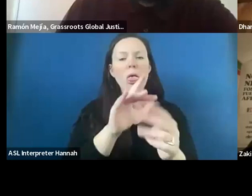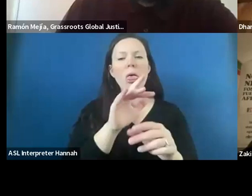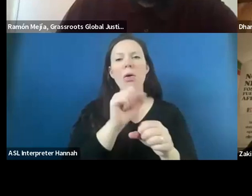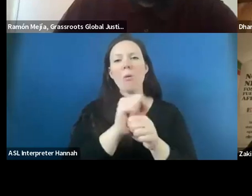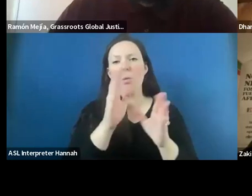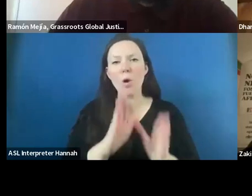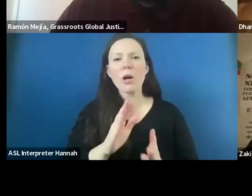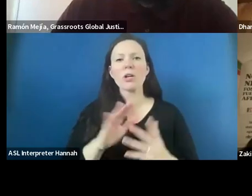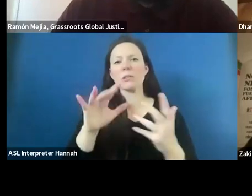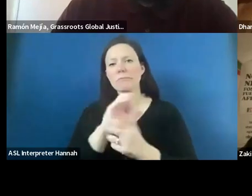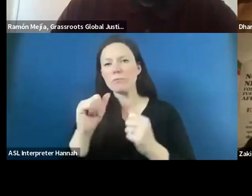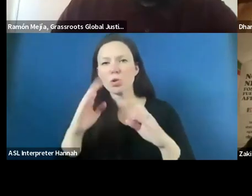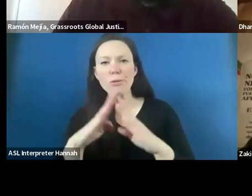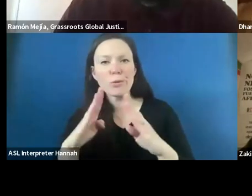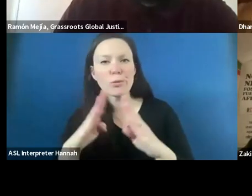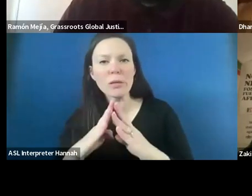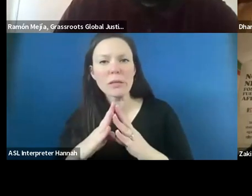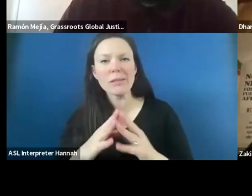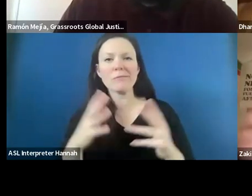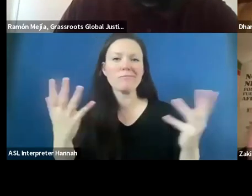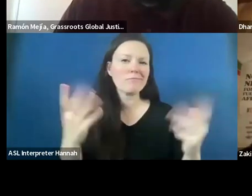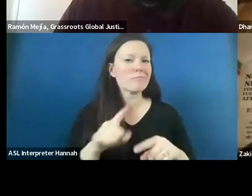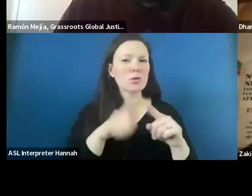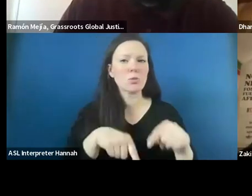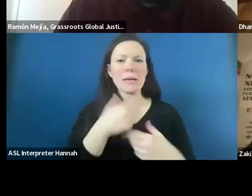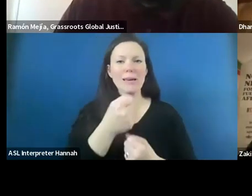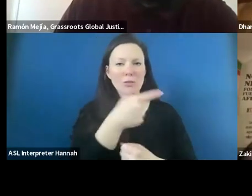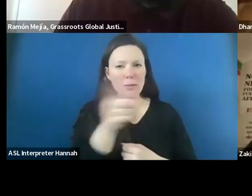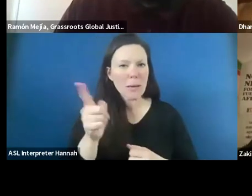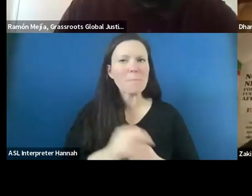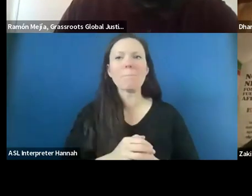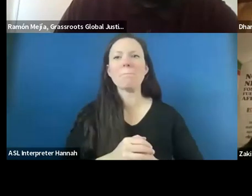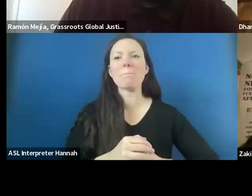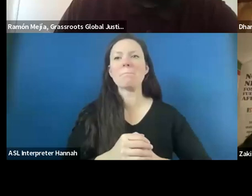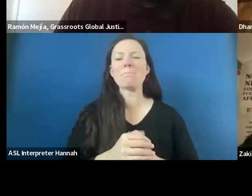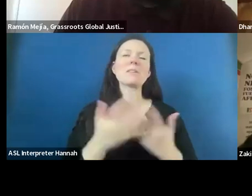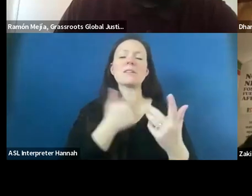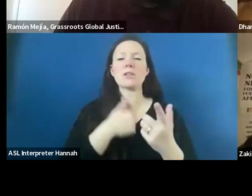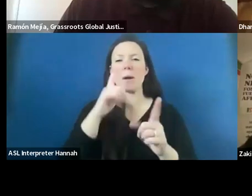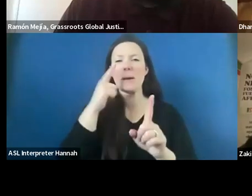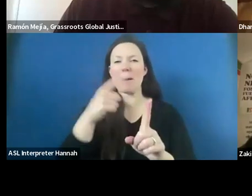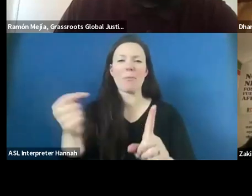And so I suppose I'm making different points. It's my ADD brain.